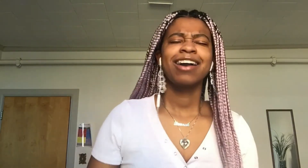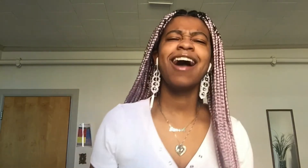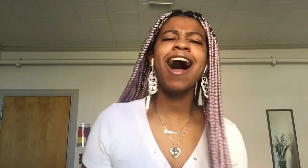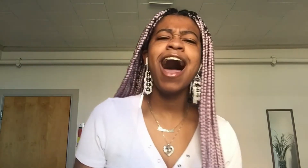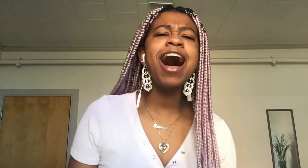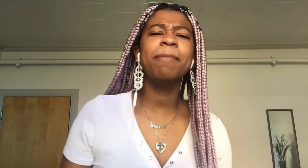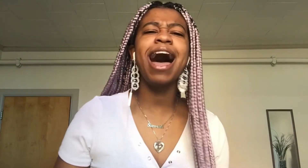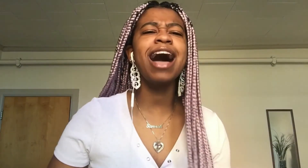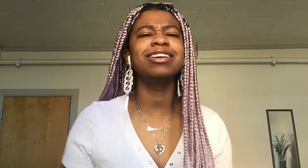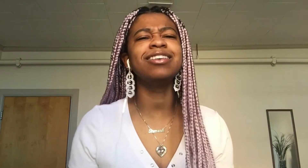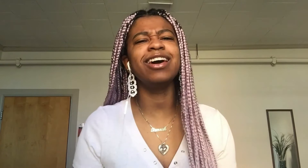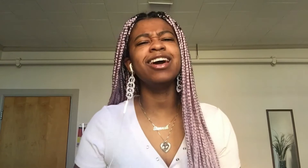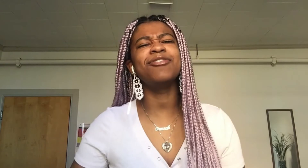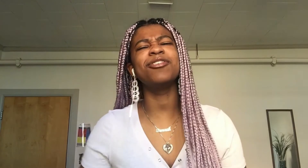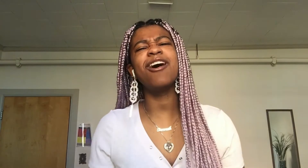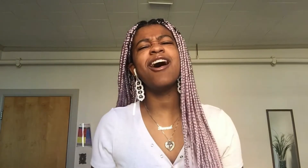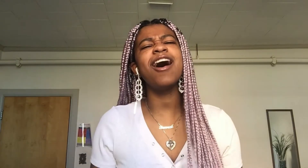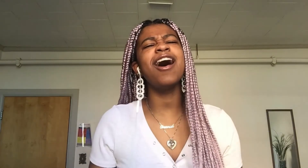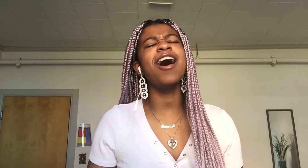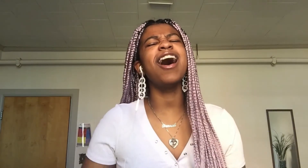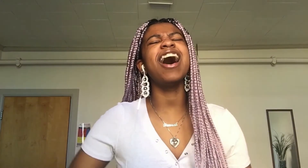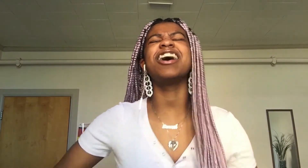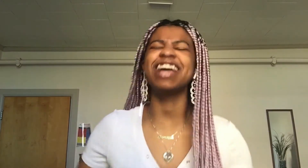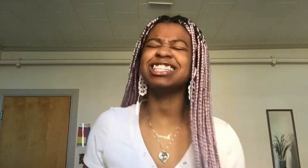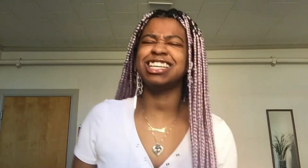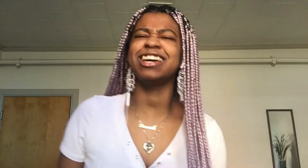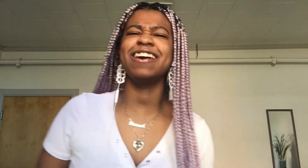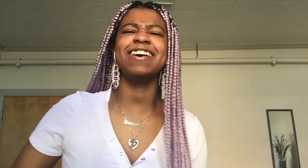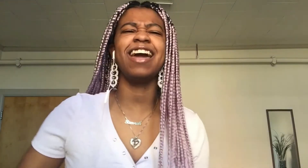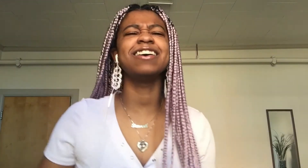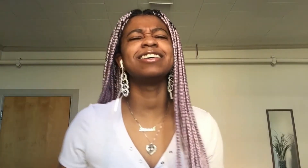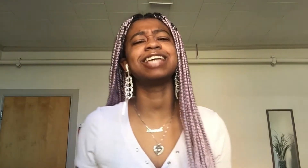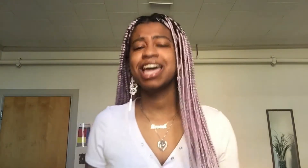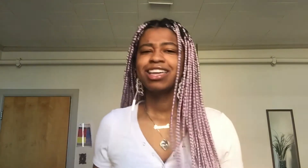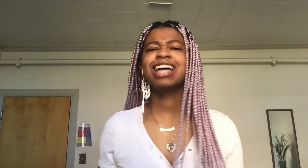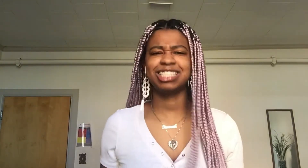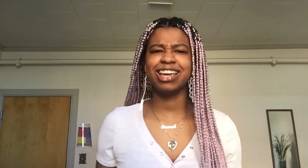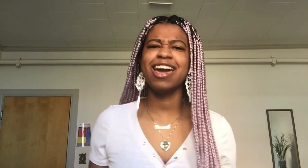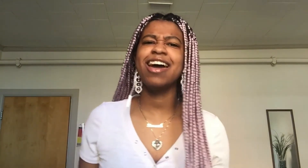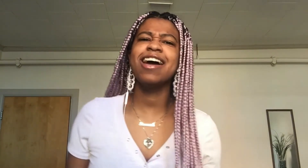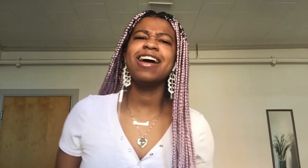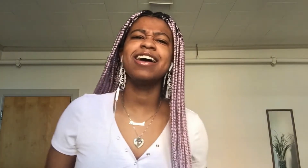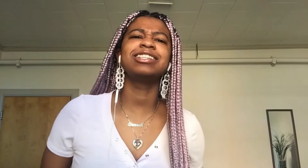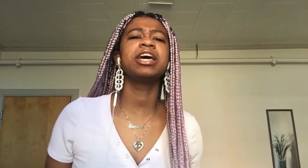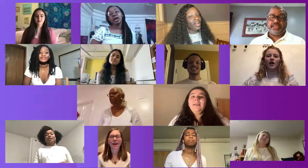God my Deliverer Yes He is, yes He is